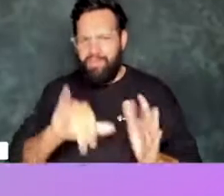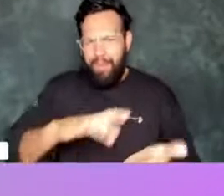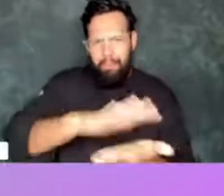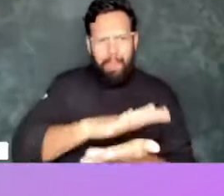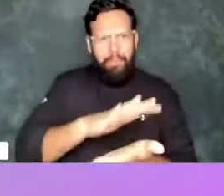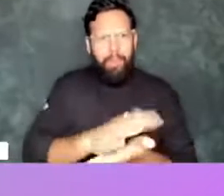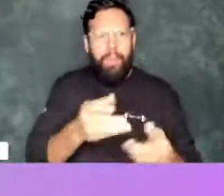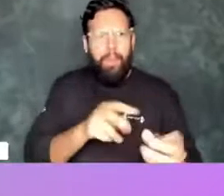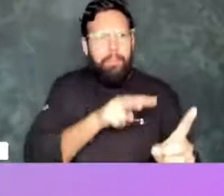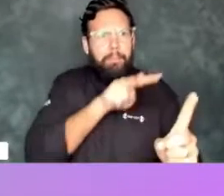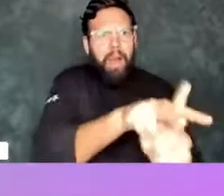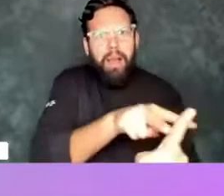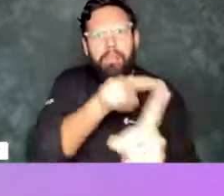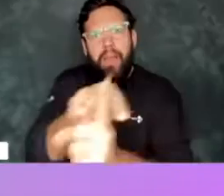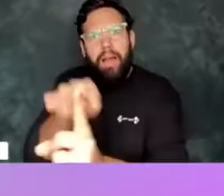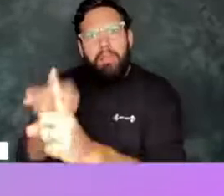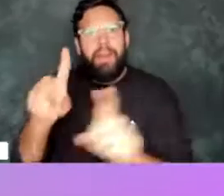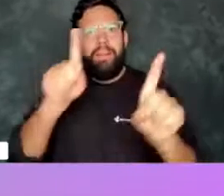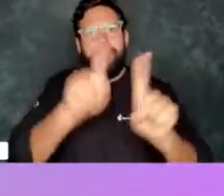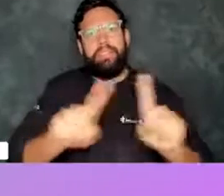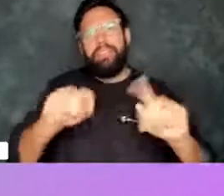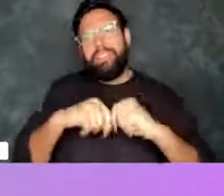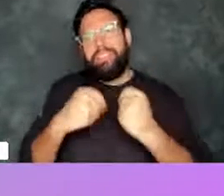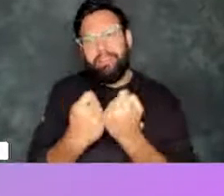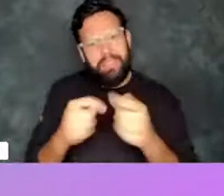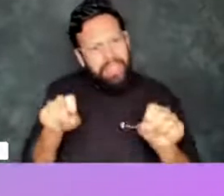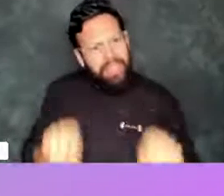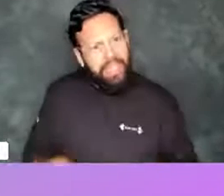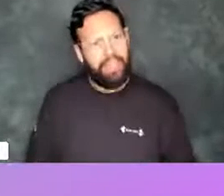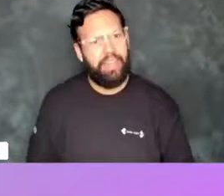And it's going to say because everyone knows where it is